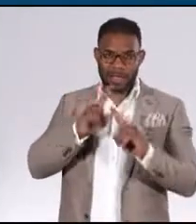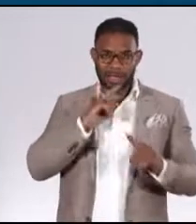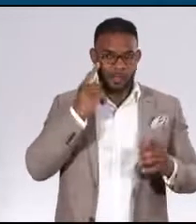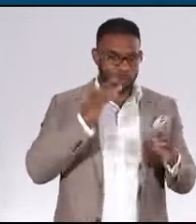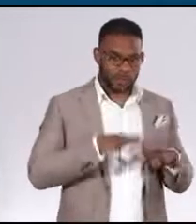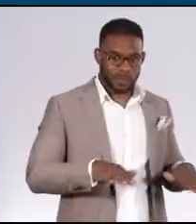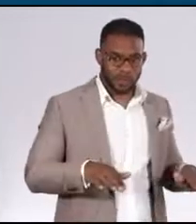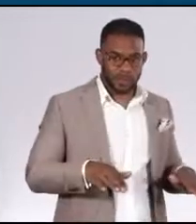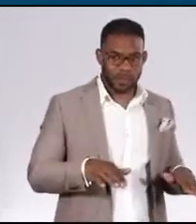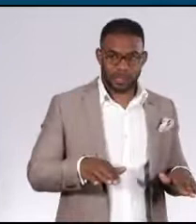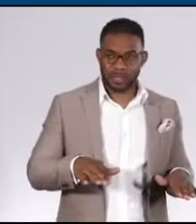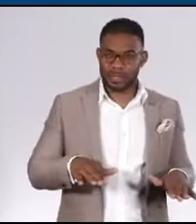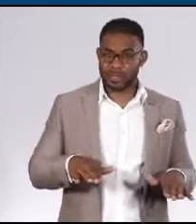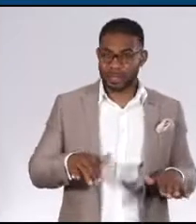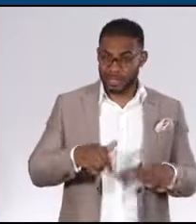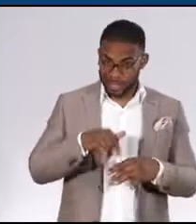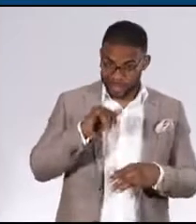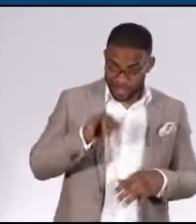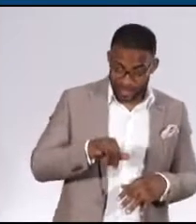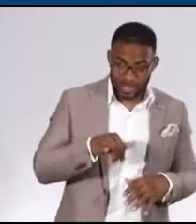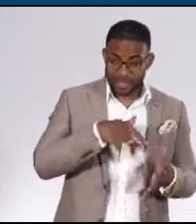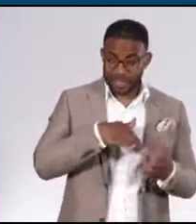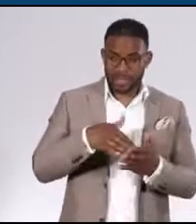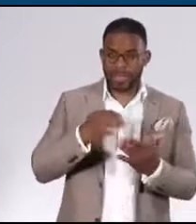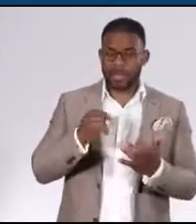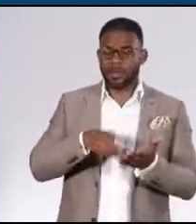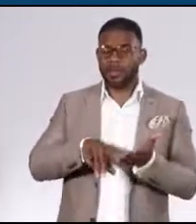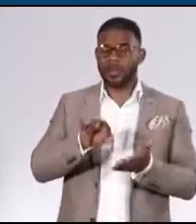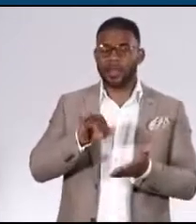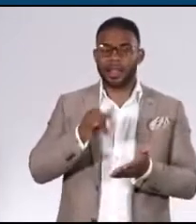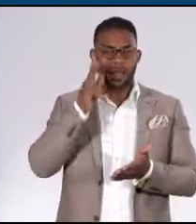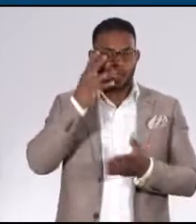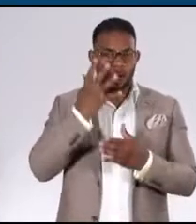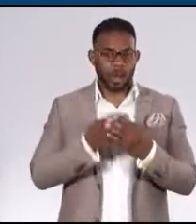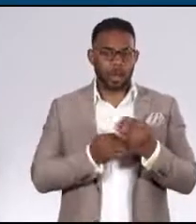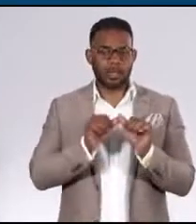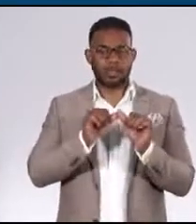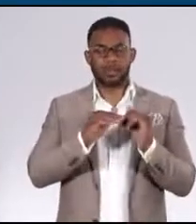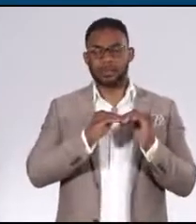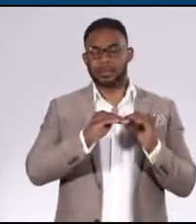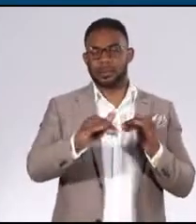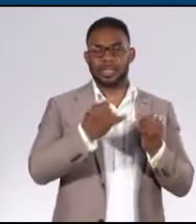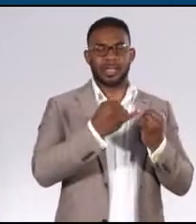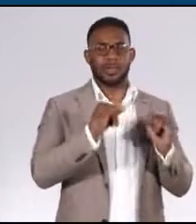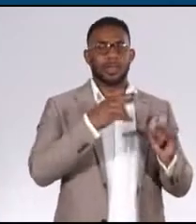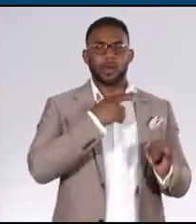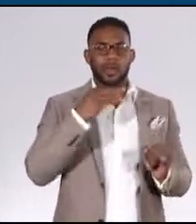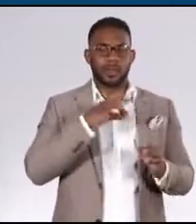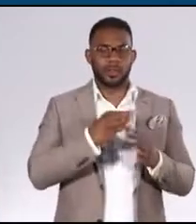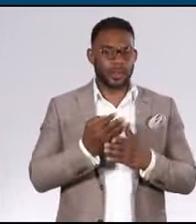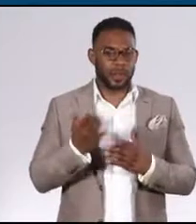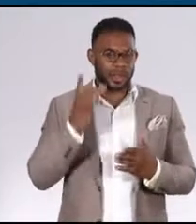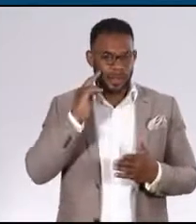Namely, in this epidemiology studies now refine that hearing loss is consistently an independent risk factor of things like dimension, brain aging,